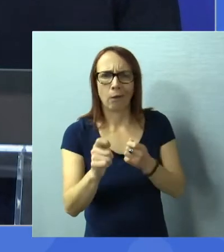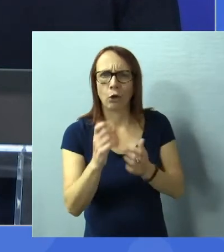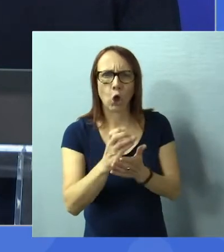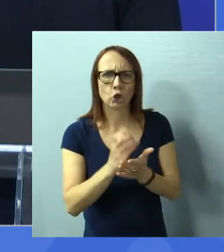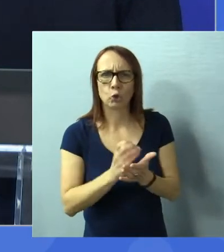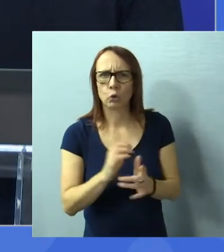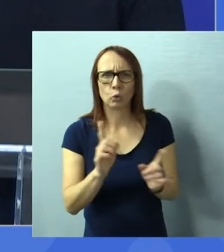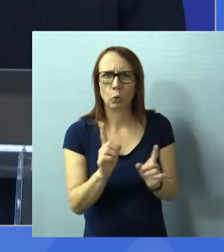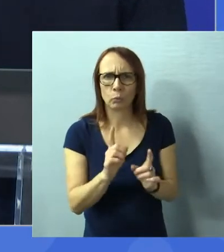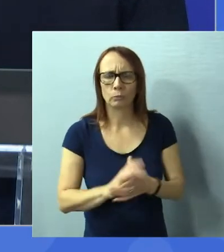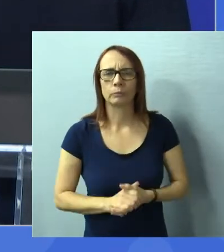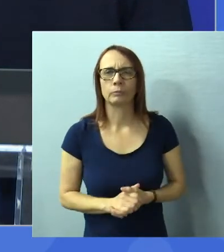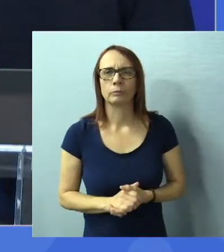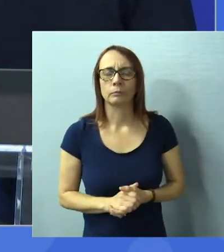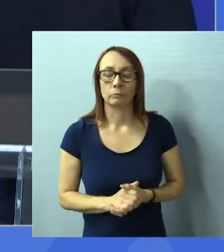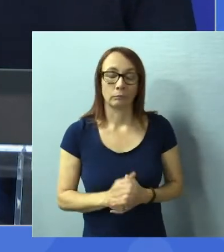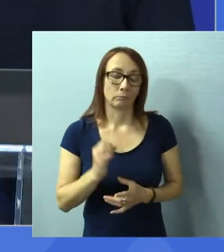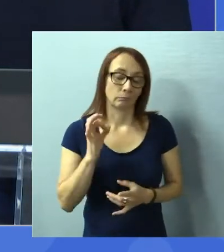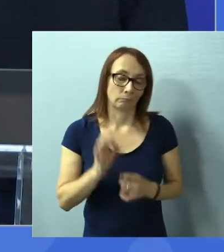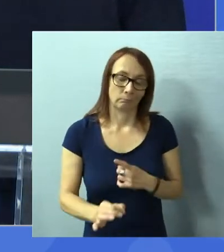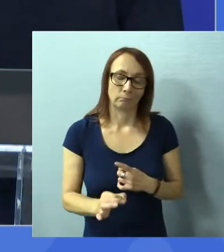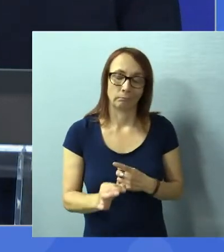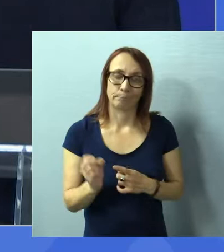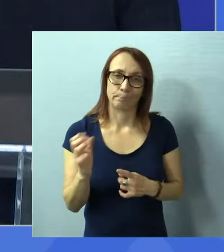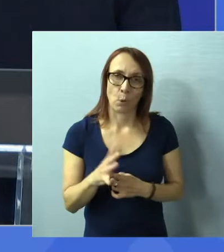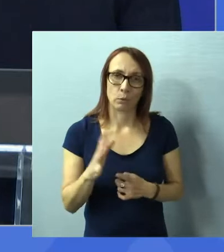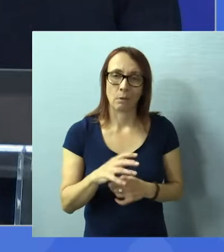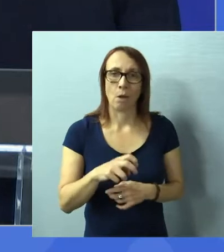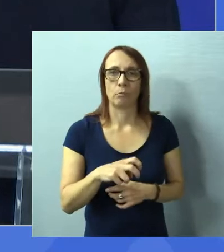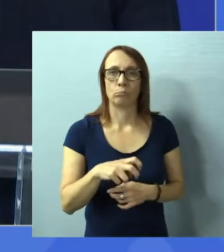that we saw there especially with regard to break sir and the reimagines of